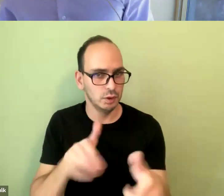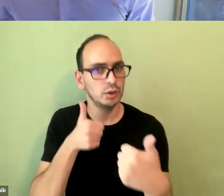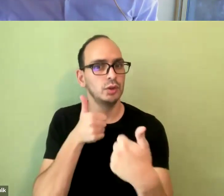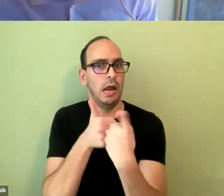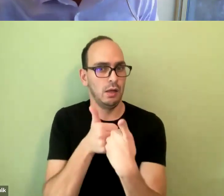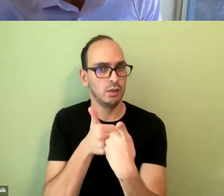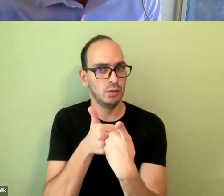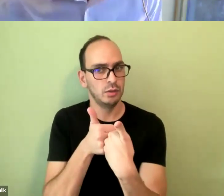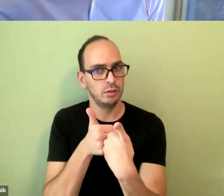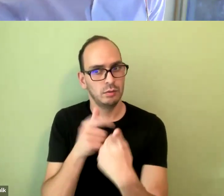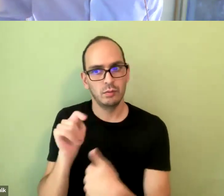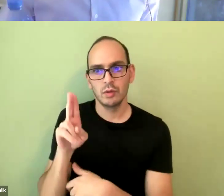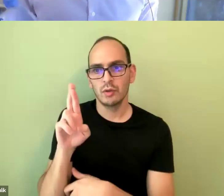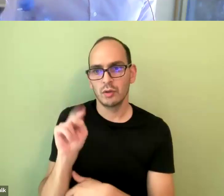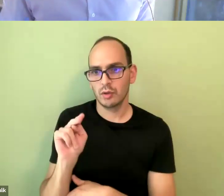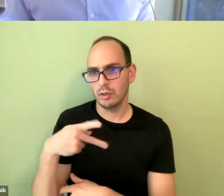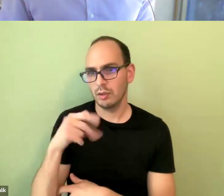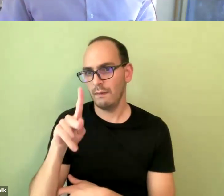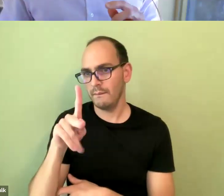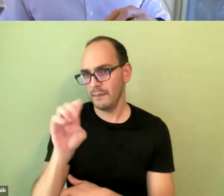we have with the Turnpike project and also that I hear a lot of the